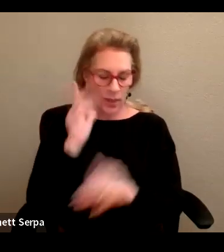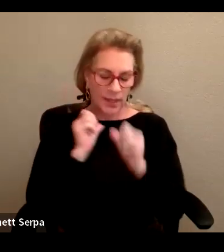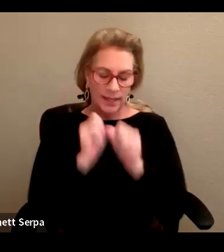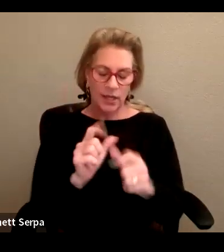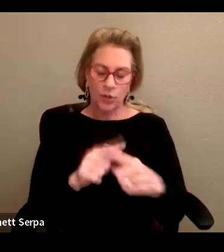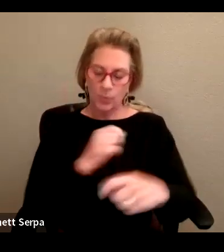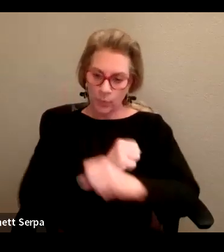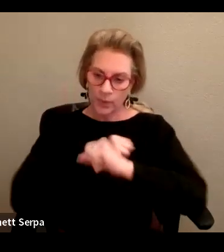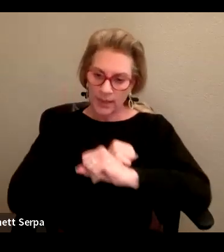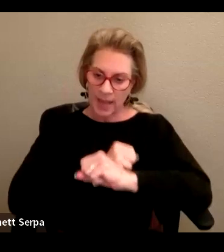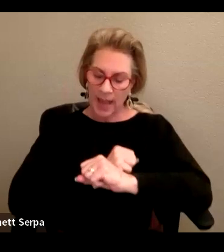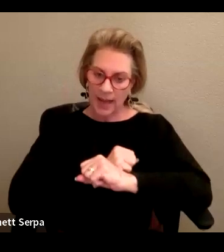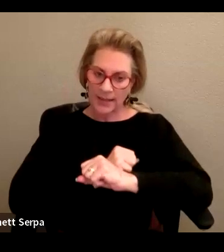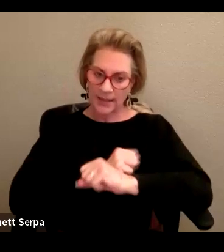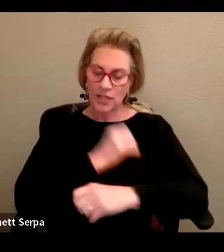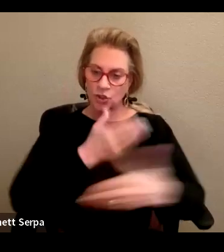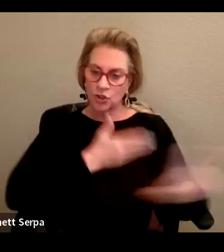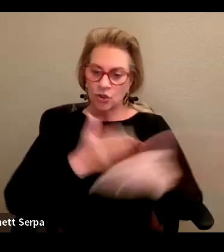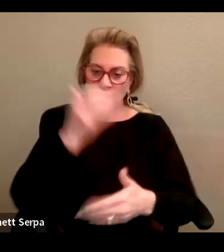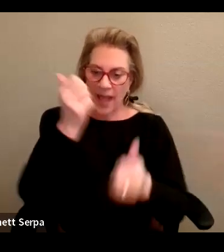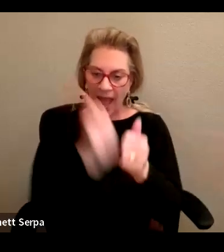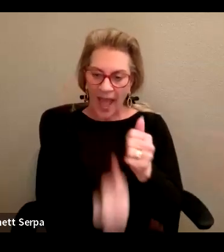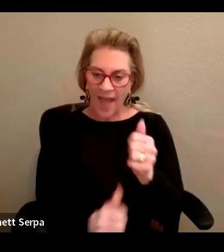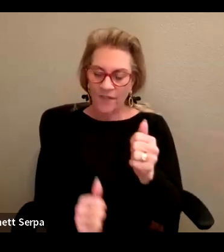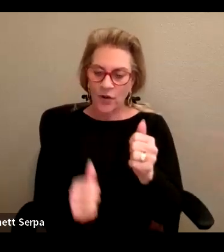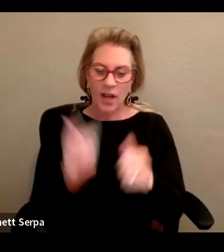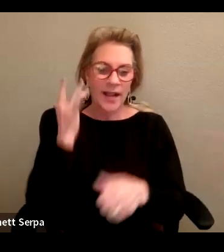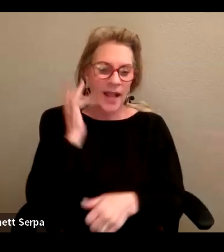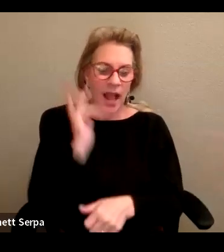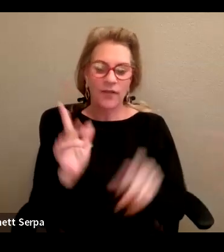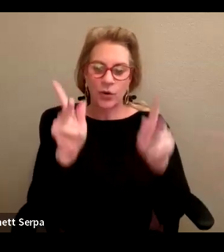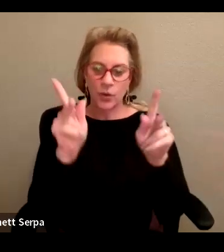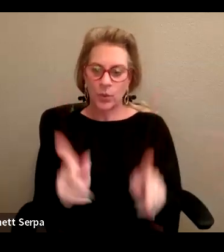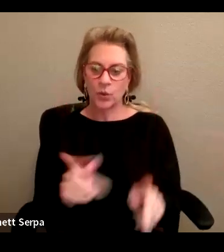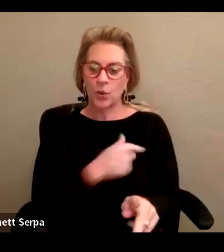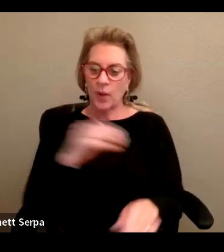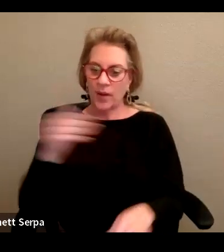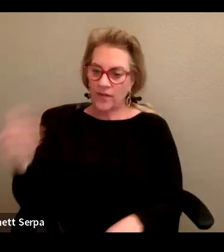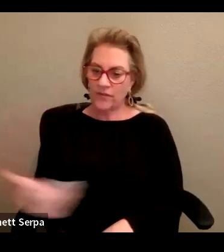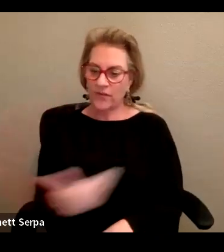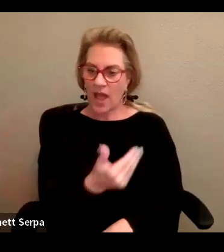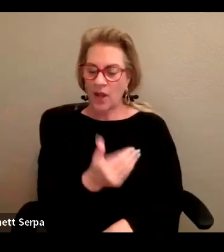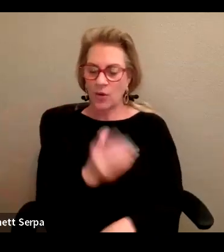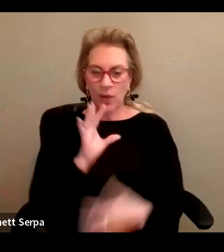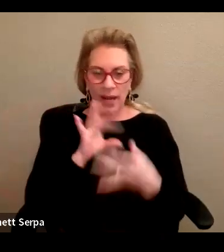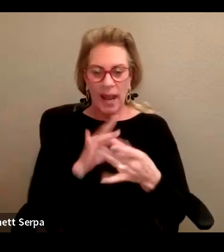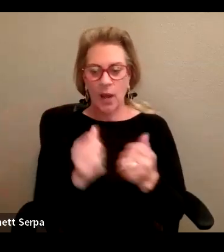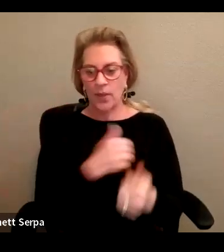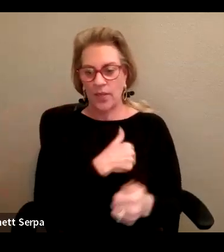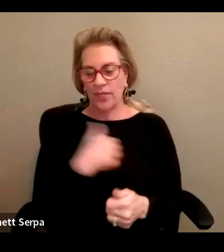defend and serve every single Californian we invite you to stay connected with us at care